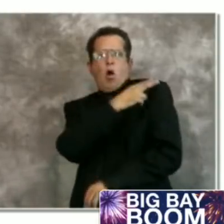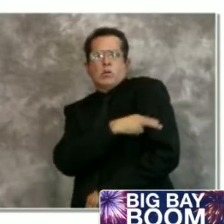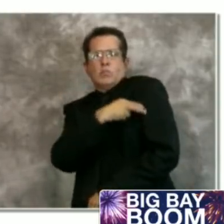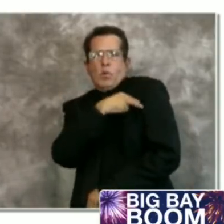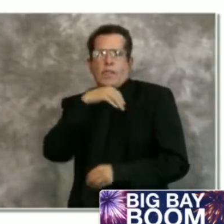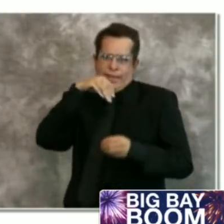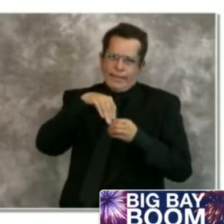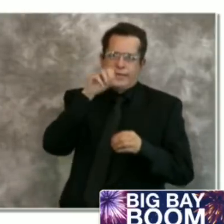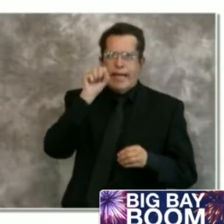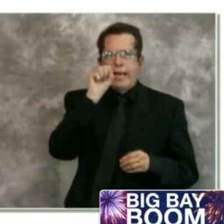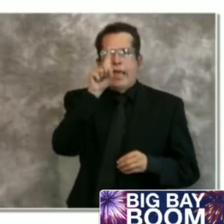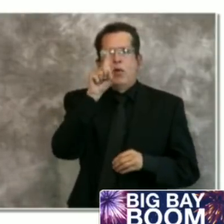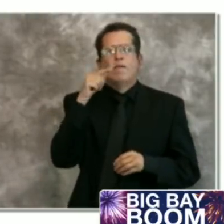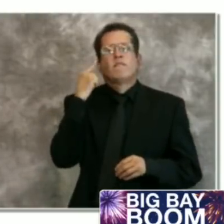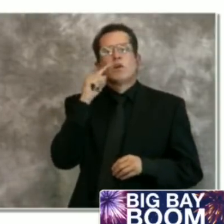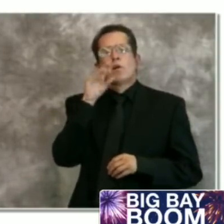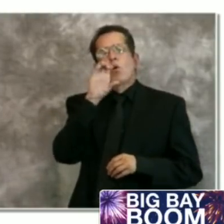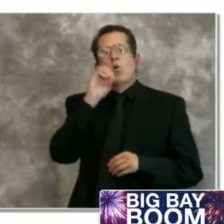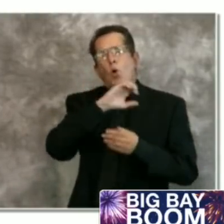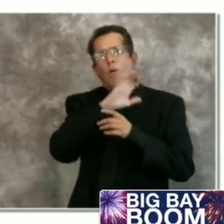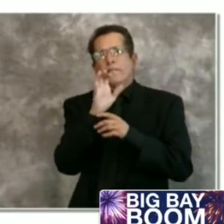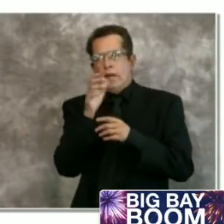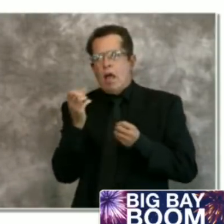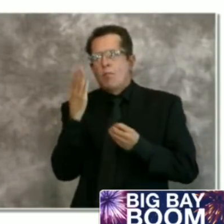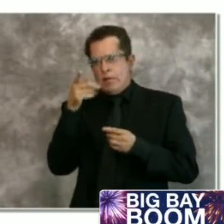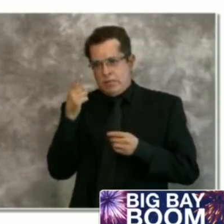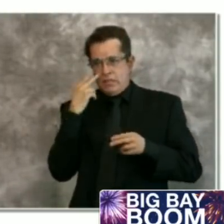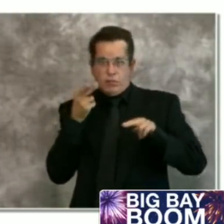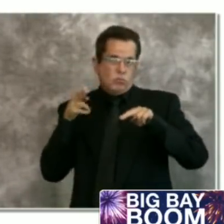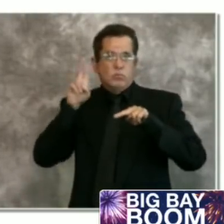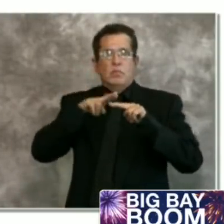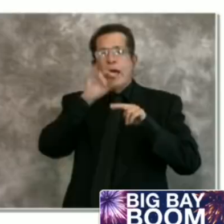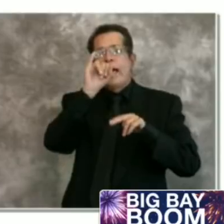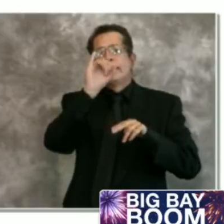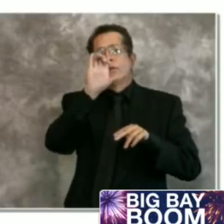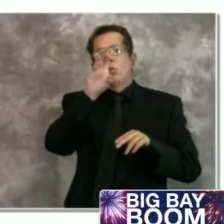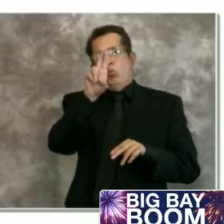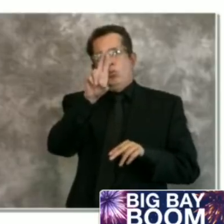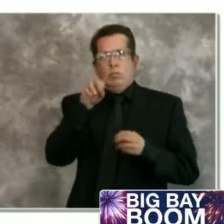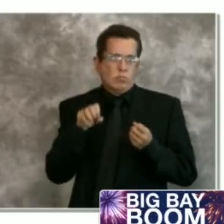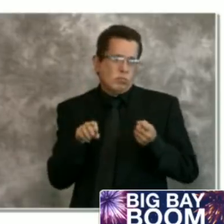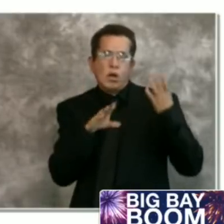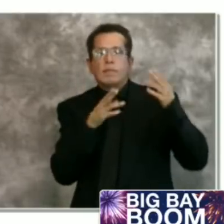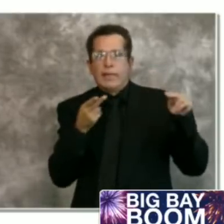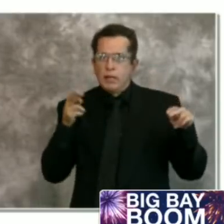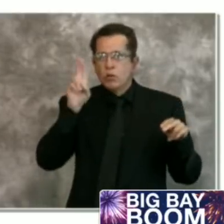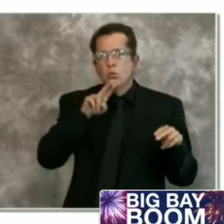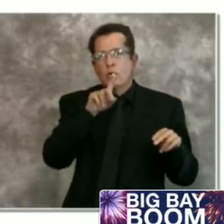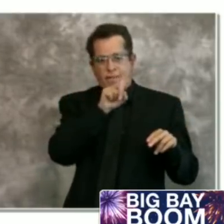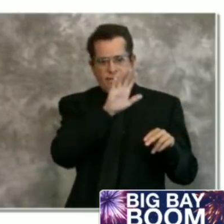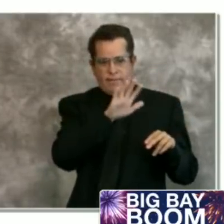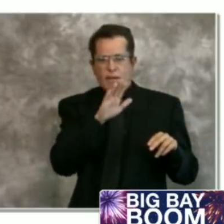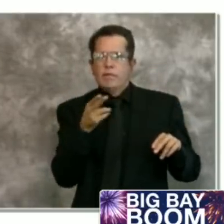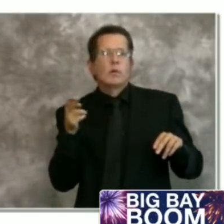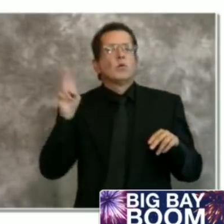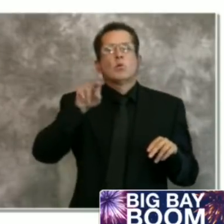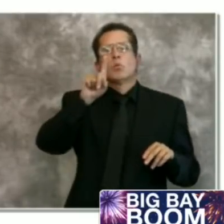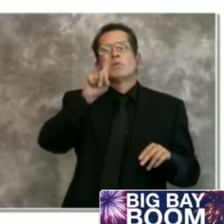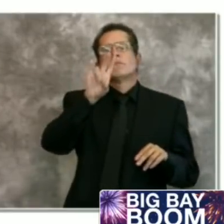WHY WE'RE TAKING IT BACK. OUR NEXT NUMBER 3 YOU WILL SEE HERE AT HOSPITAL CENTER IN SAN DIEGO COUNTY FOR COVID